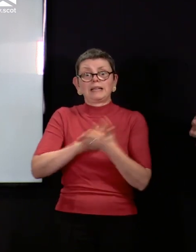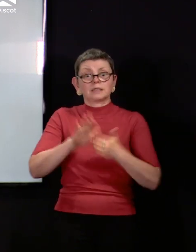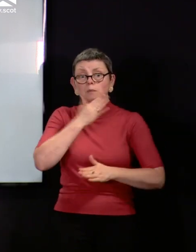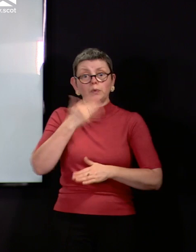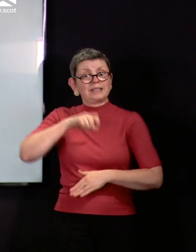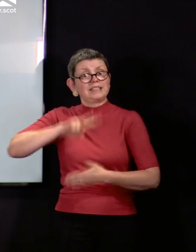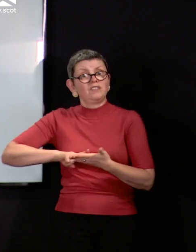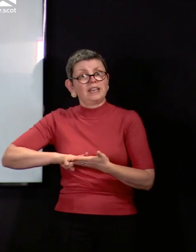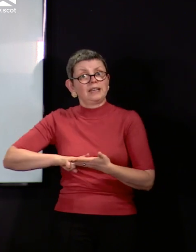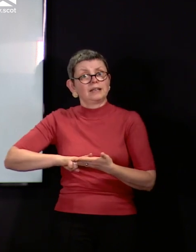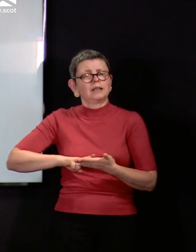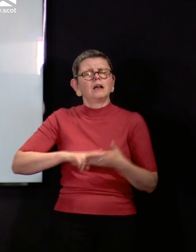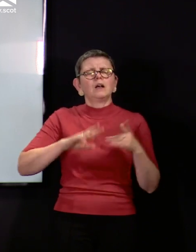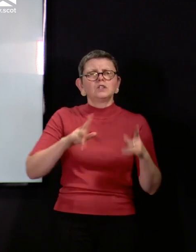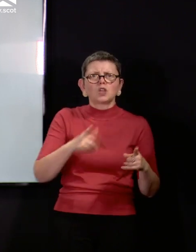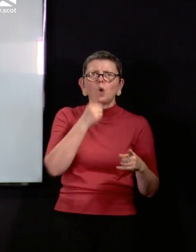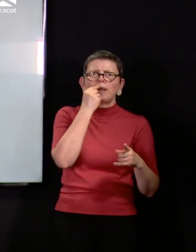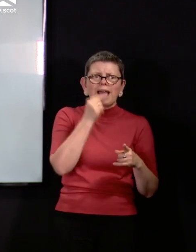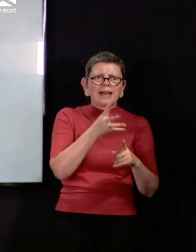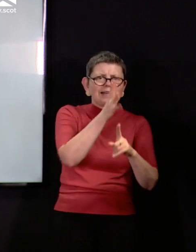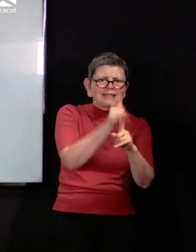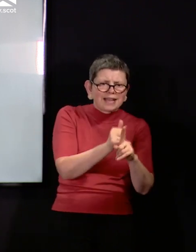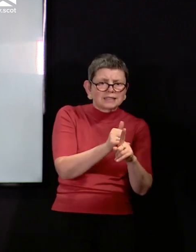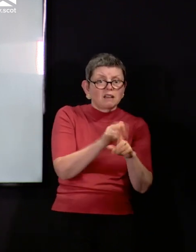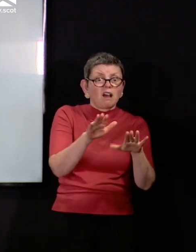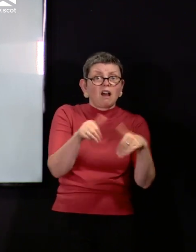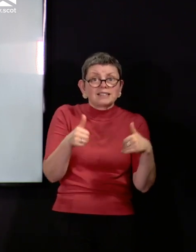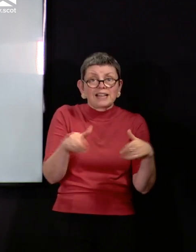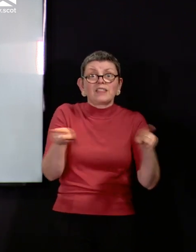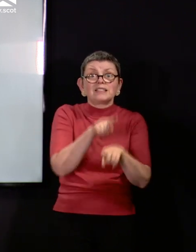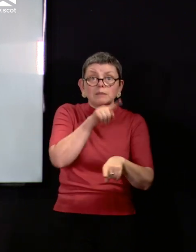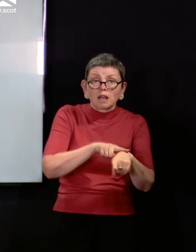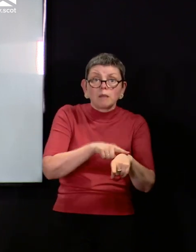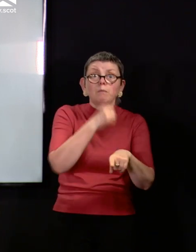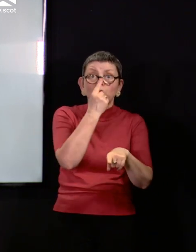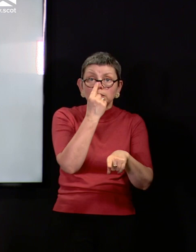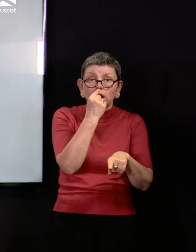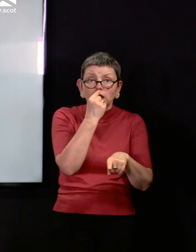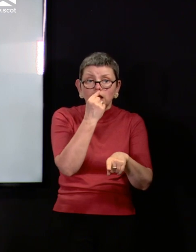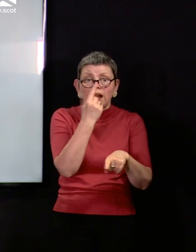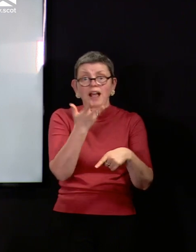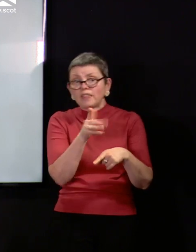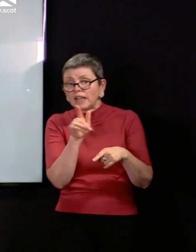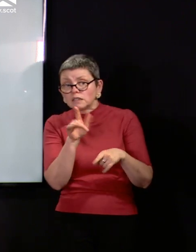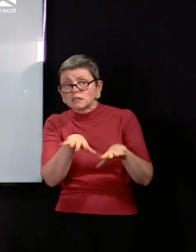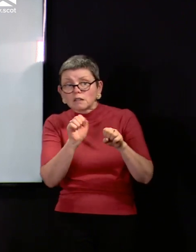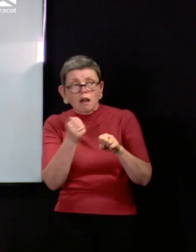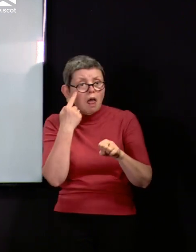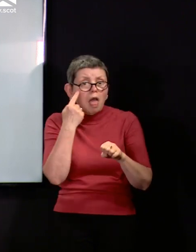of one another, each element will run in parallel, and of course, the quicker the test, the quicker we will be able to be definitive about those isolated.